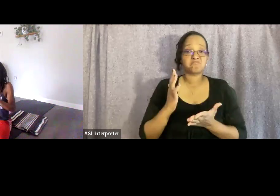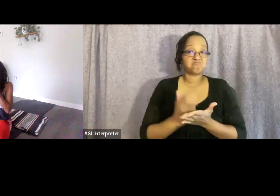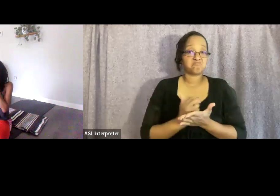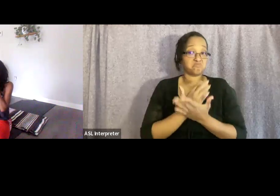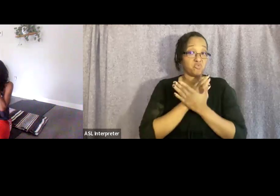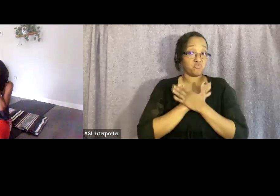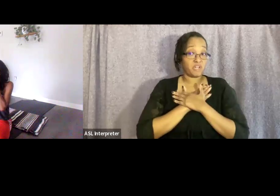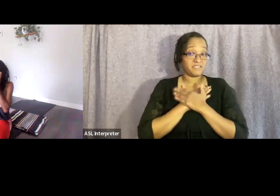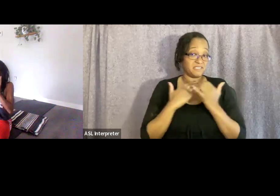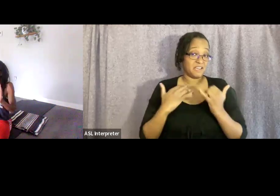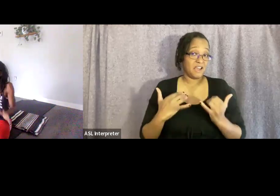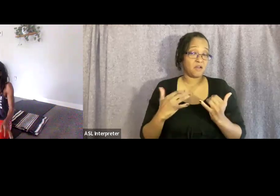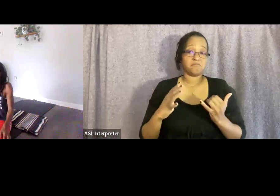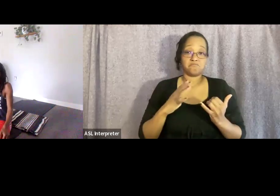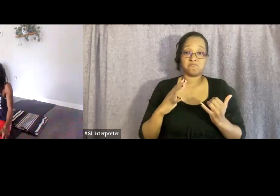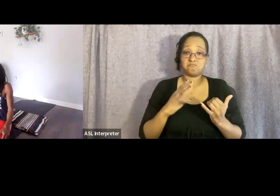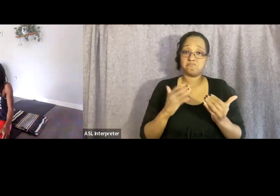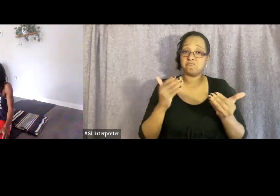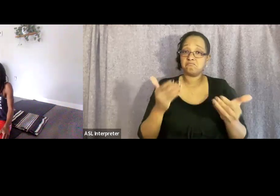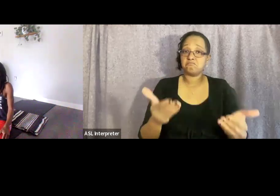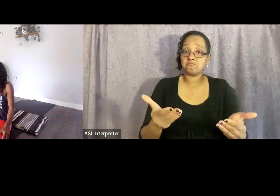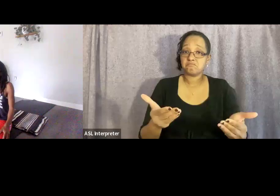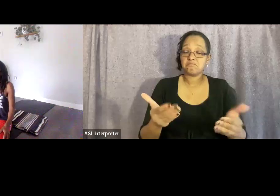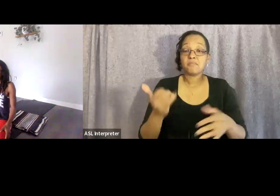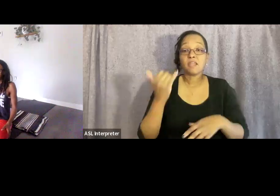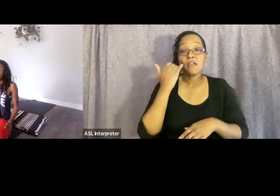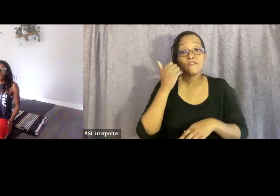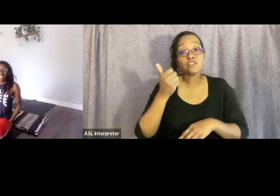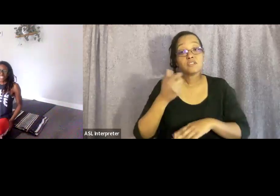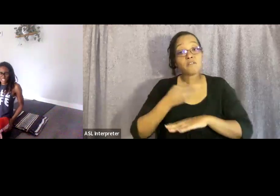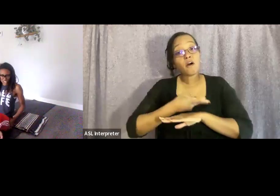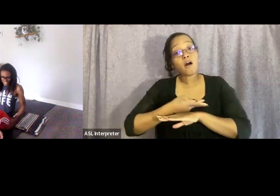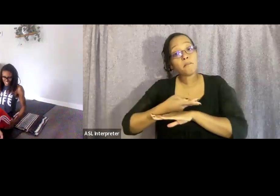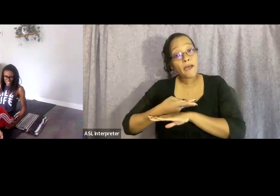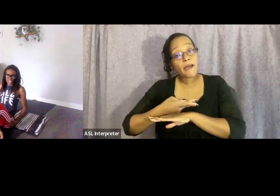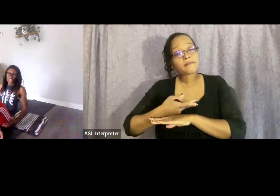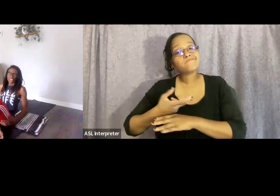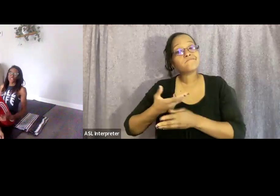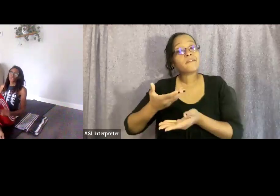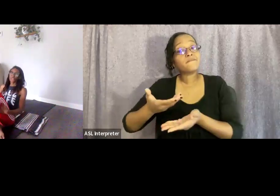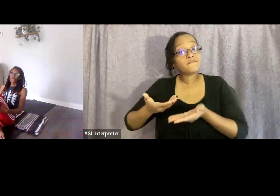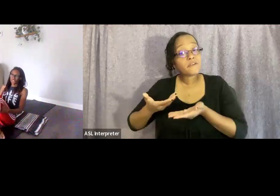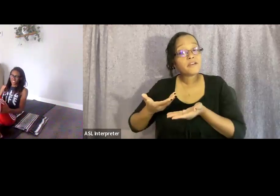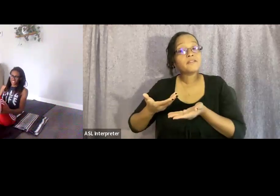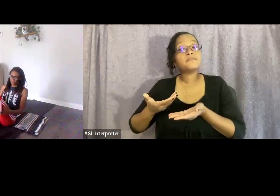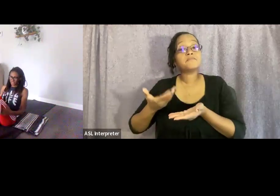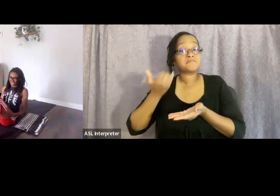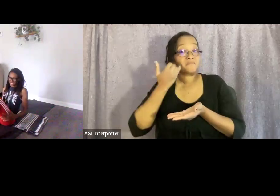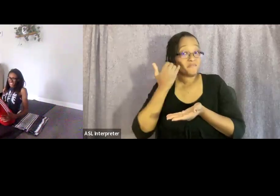But if you're on your back, the invitation, should you choose to accept it,